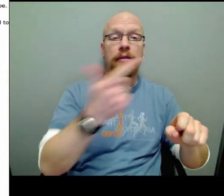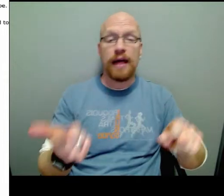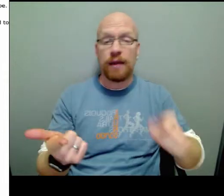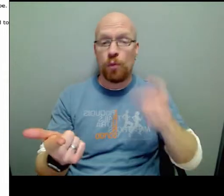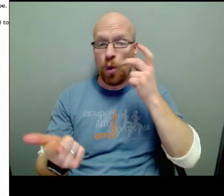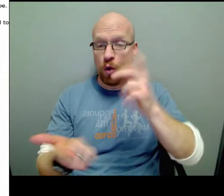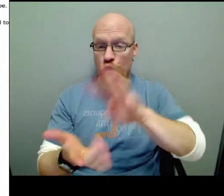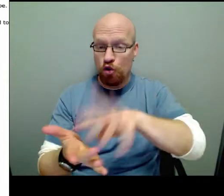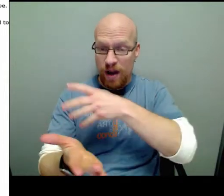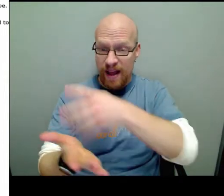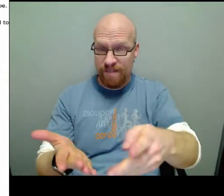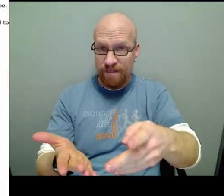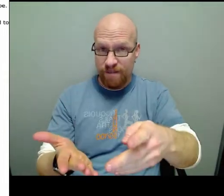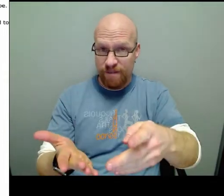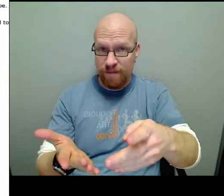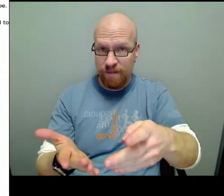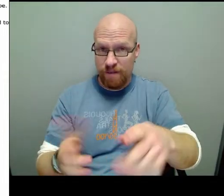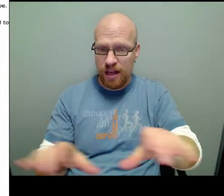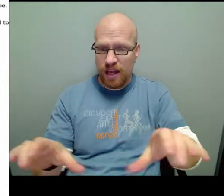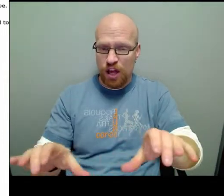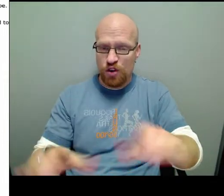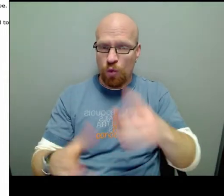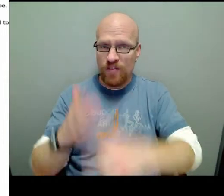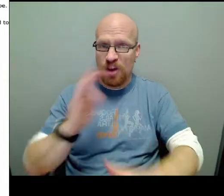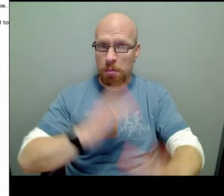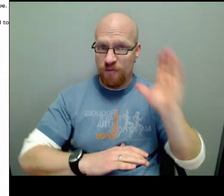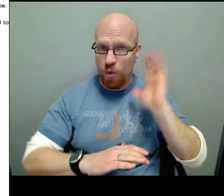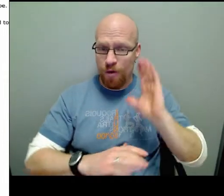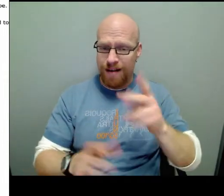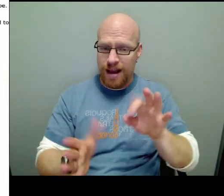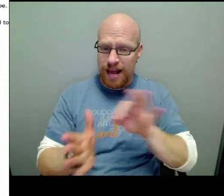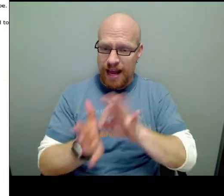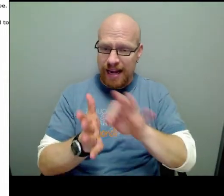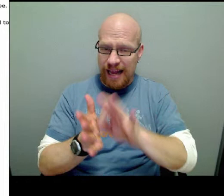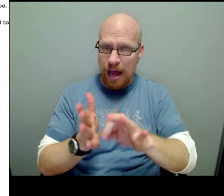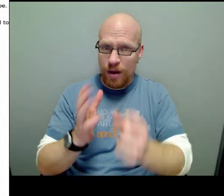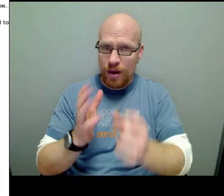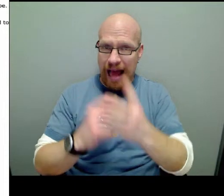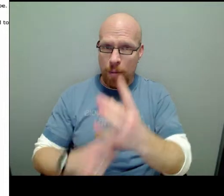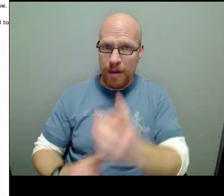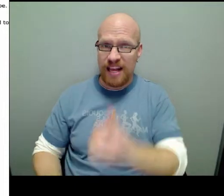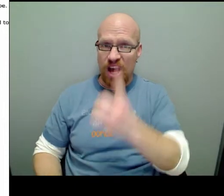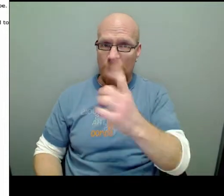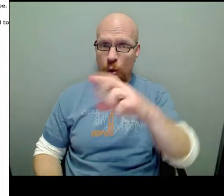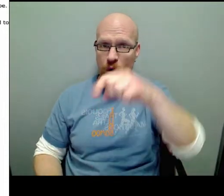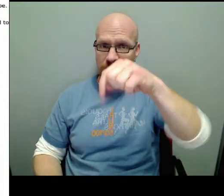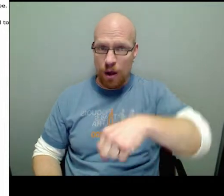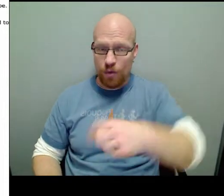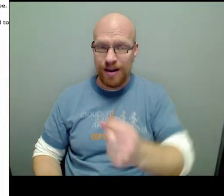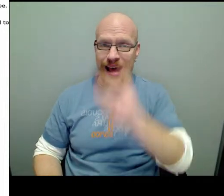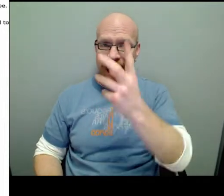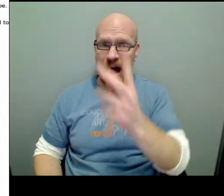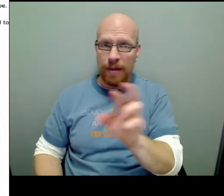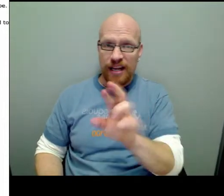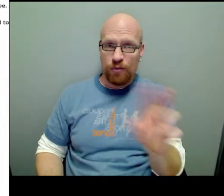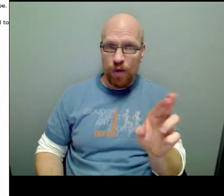Then we'll go over the graph and do what we've done before in counting how many up or down, how many right.